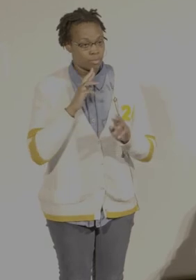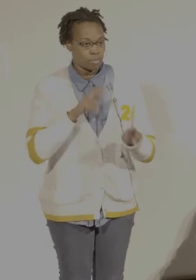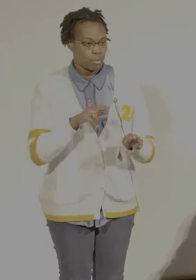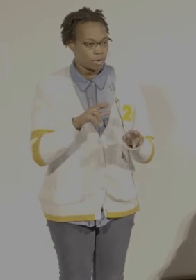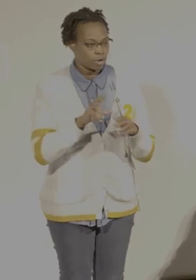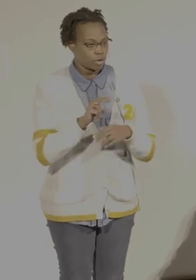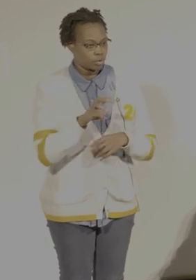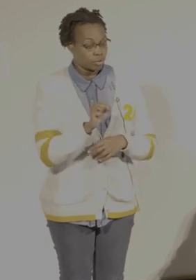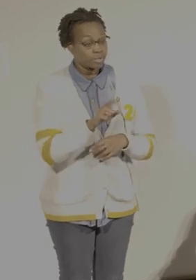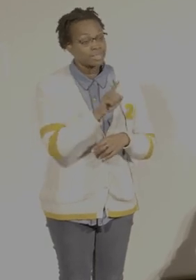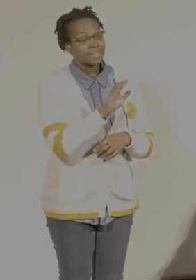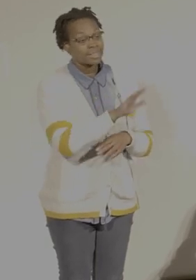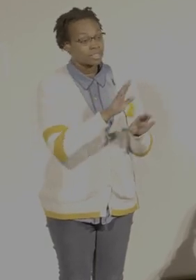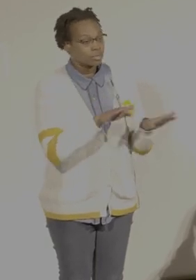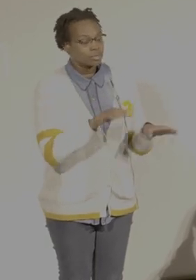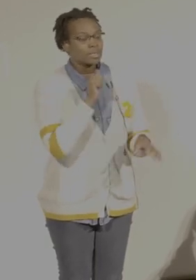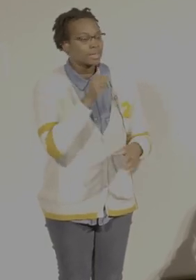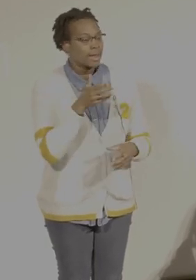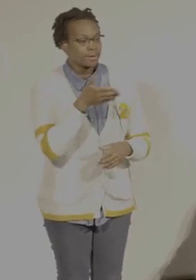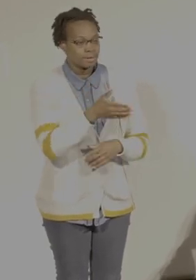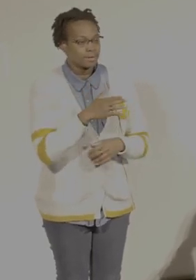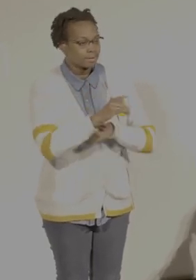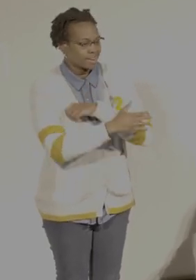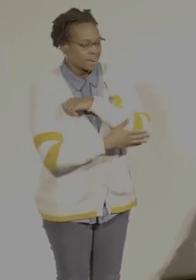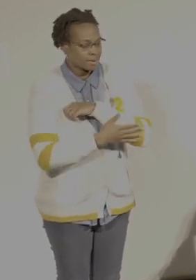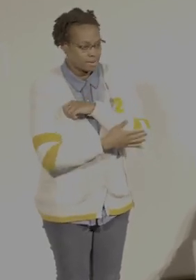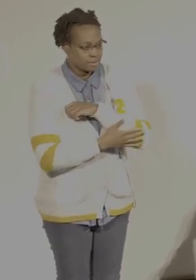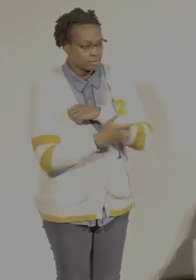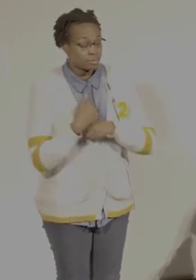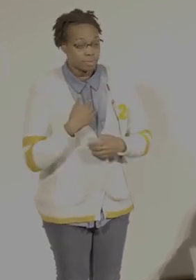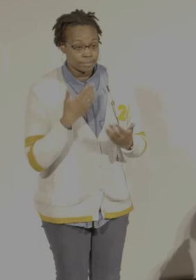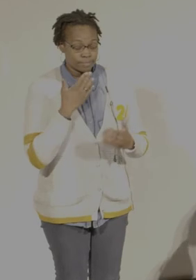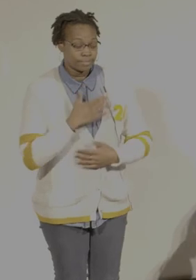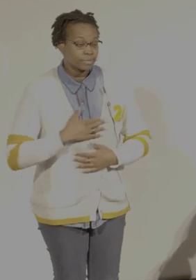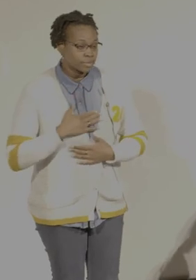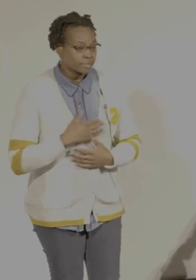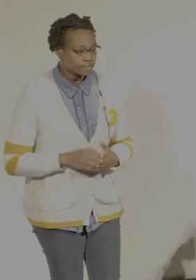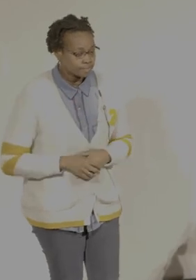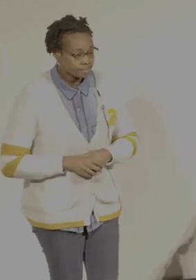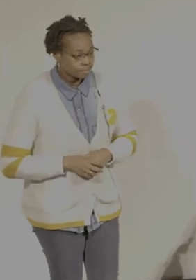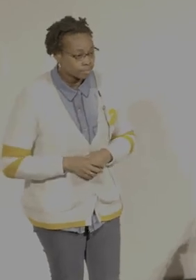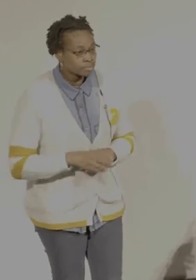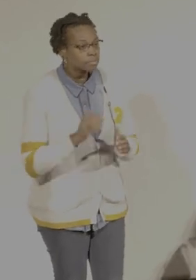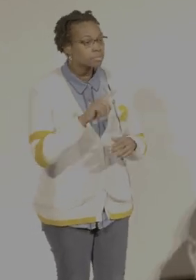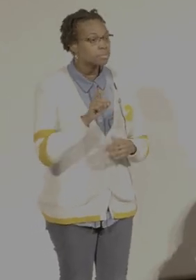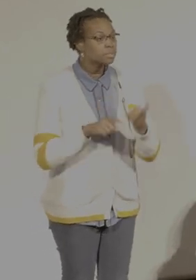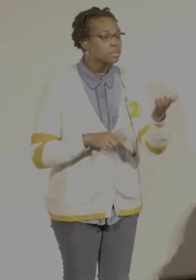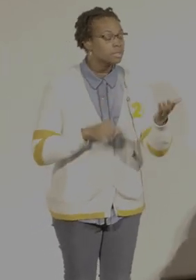that Alexei's children are not in the country. Which is something we're all grateful for. Next question. Go ahead.